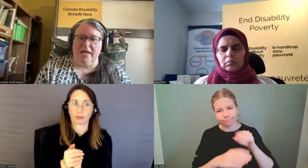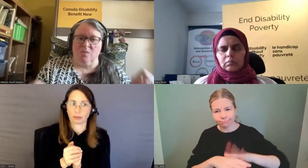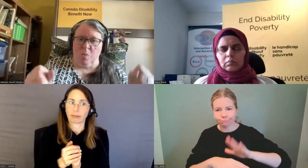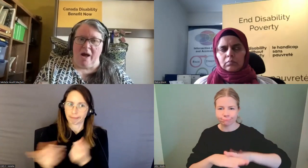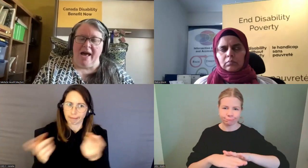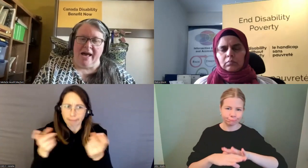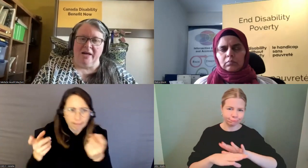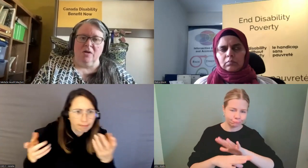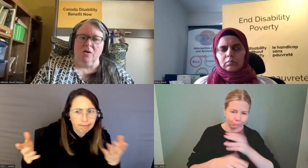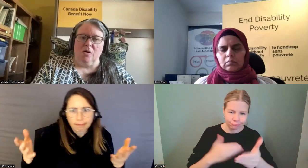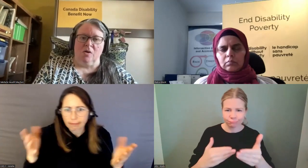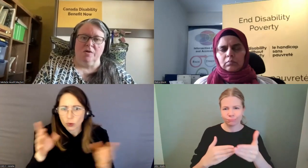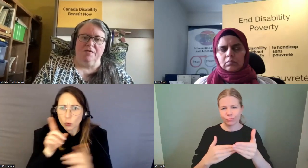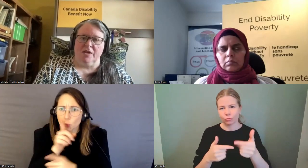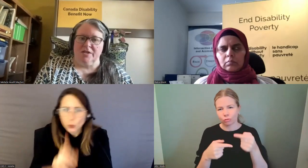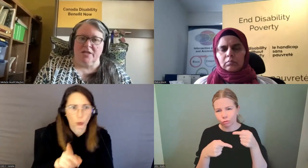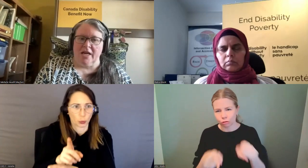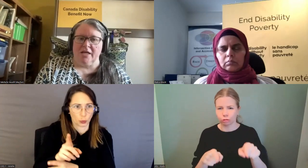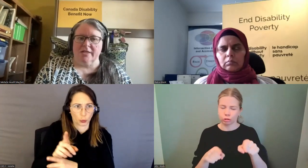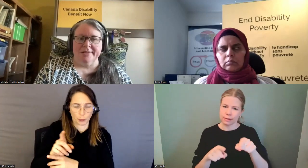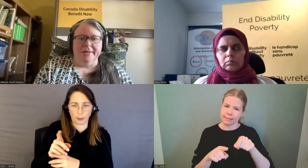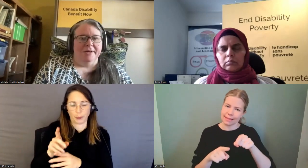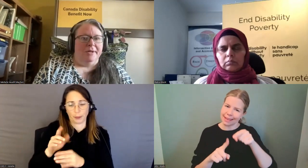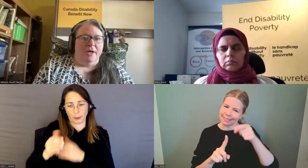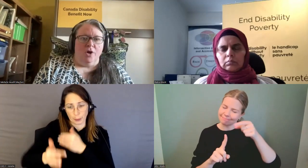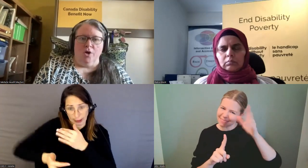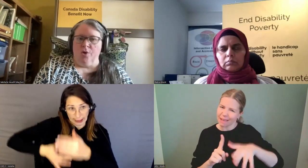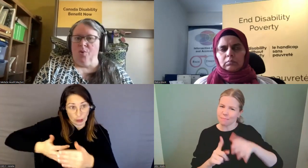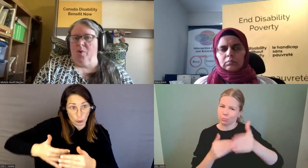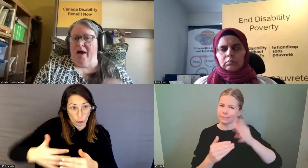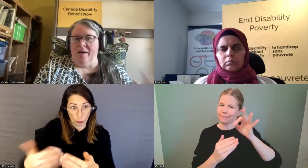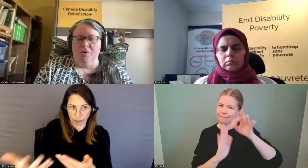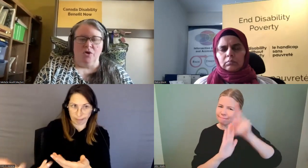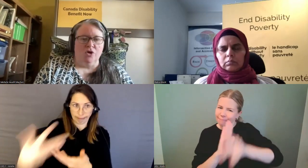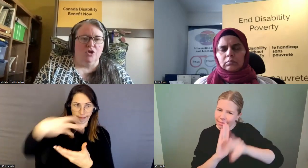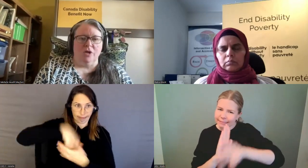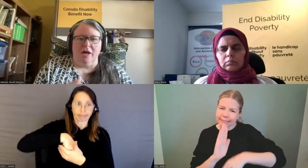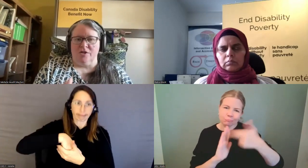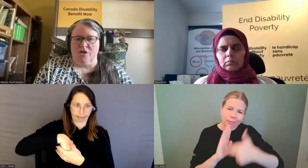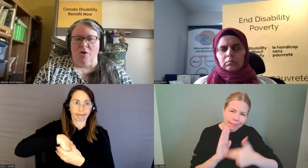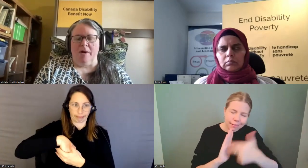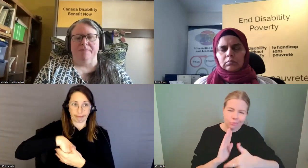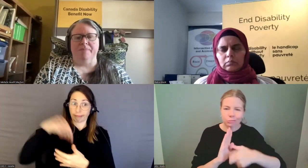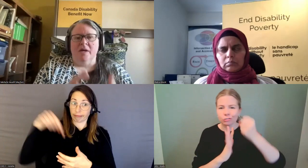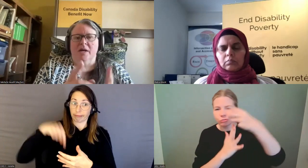IS WHERE ALL OF THESE THINGS, WHO, HOW MUCH, AND SO ON.